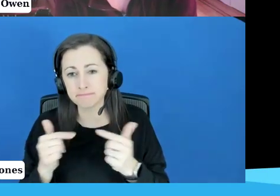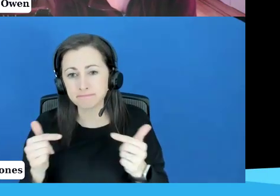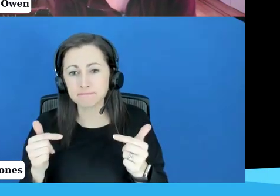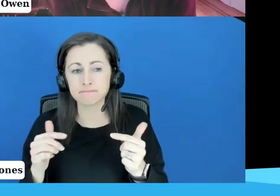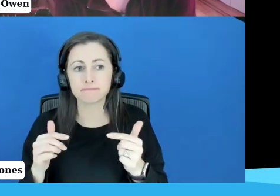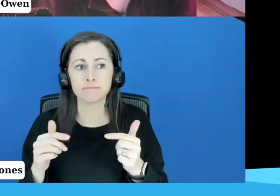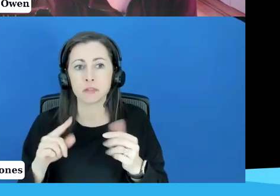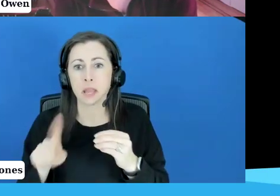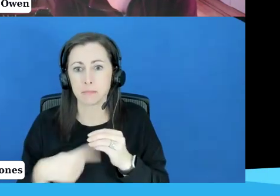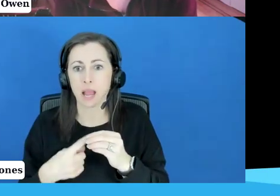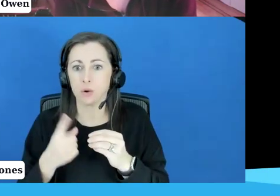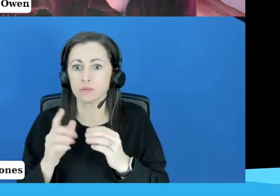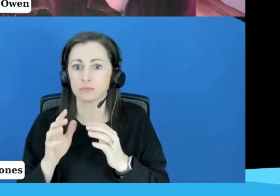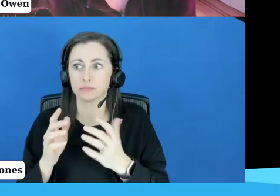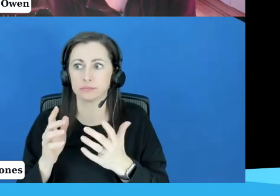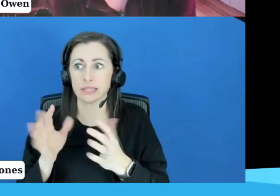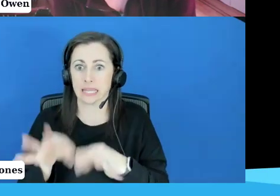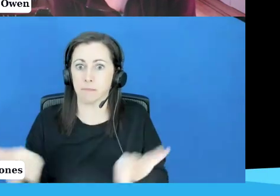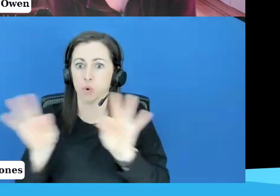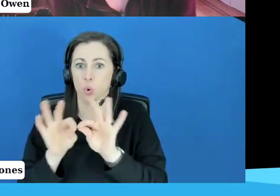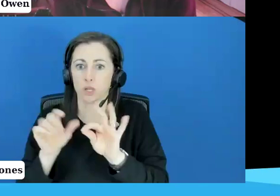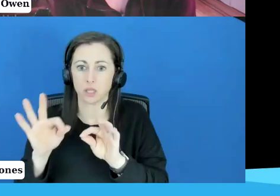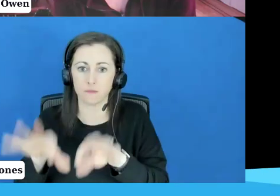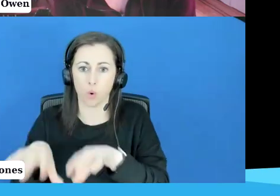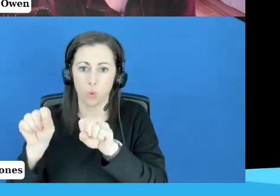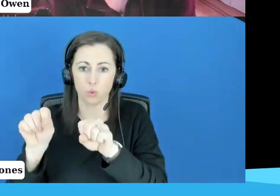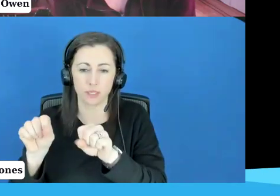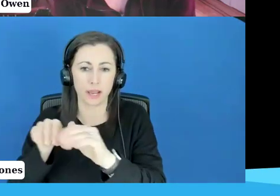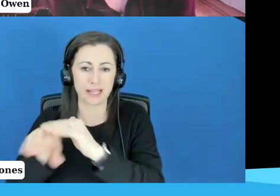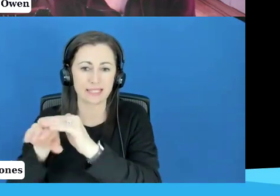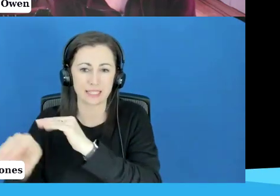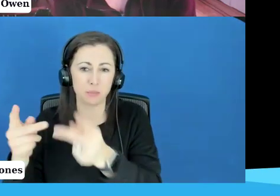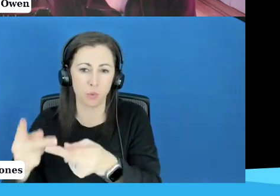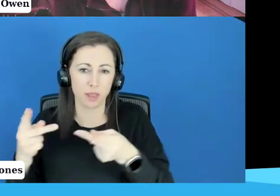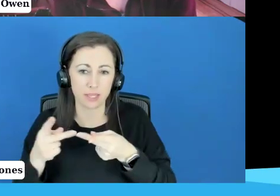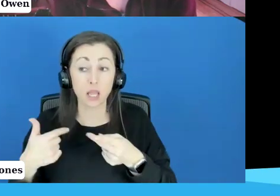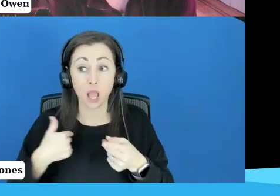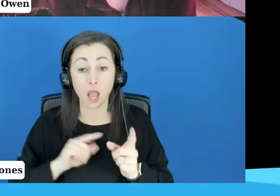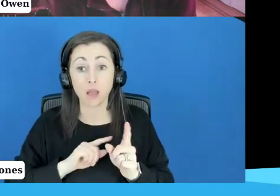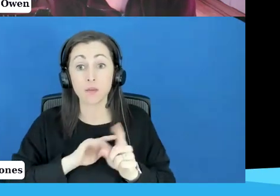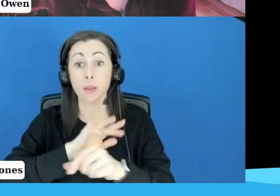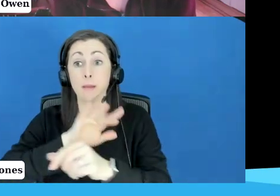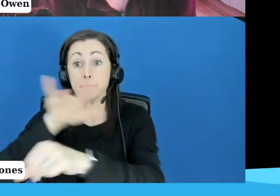about how important it is to have a venue that's accessible to me. I've had venues, I've been to venues that were accessible